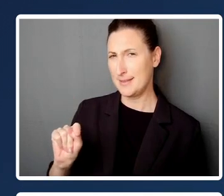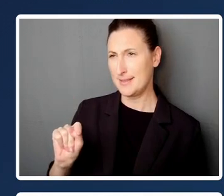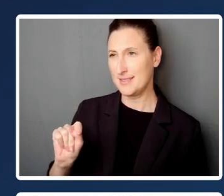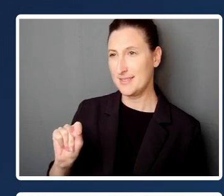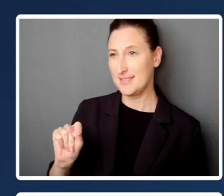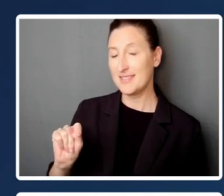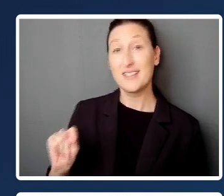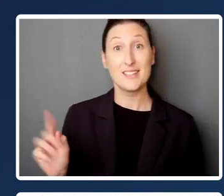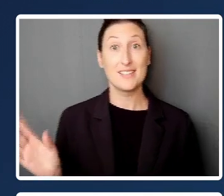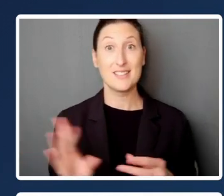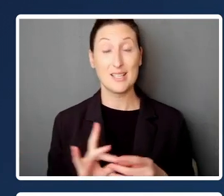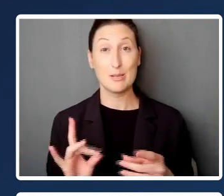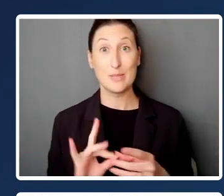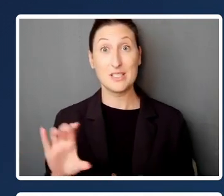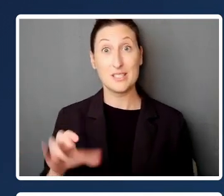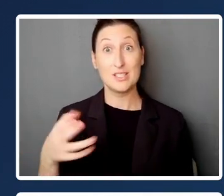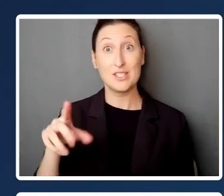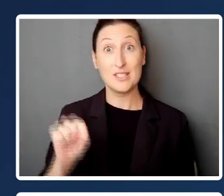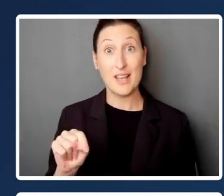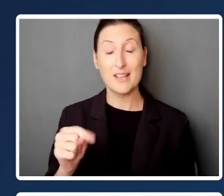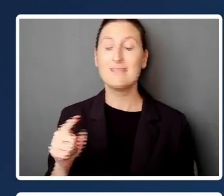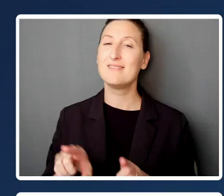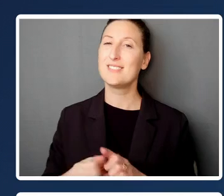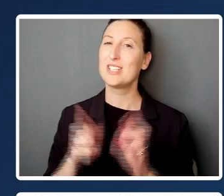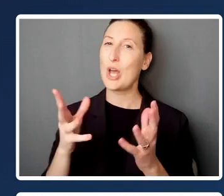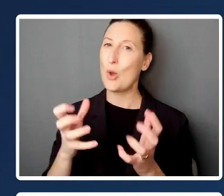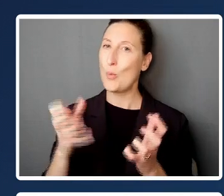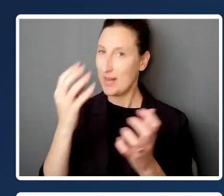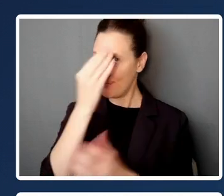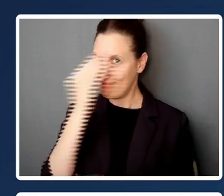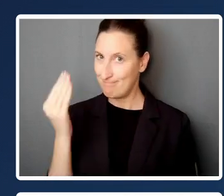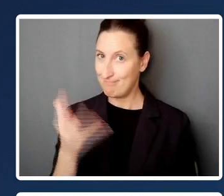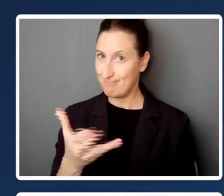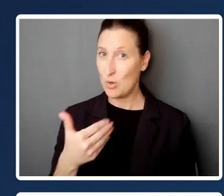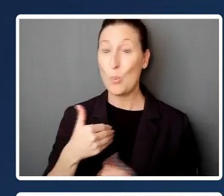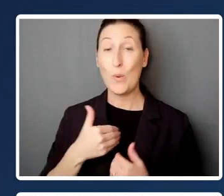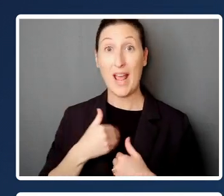I also want to let you know that we do have a chat moderator who is keeping an eye on things